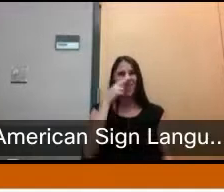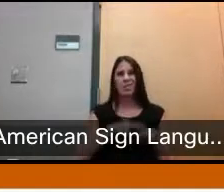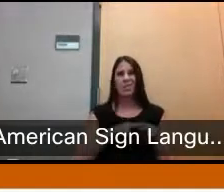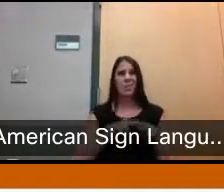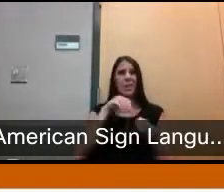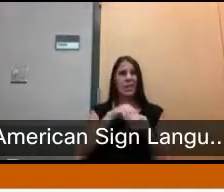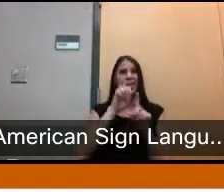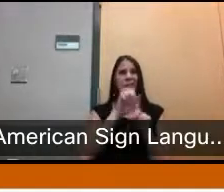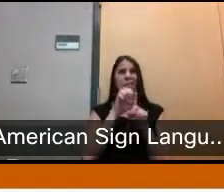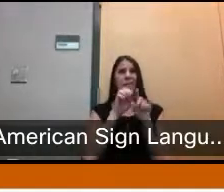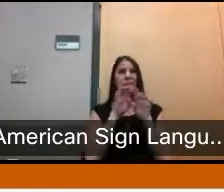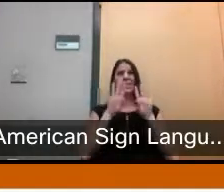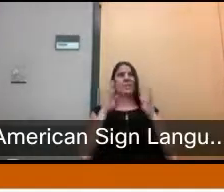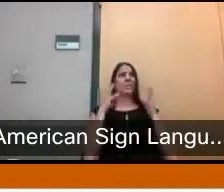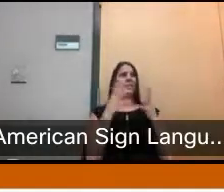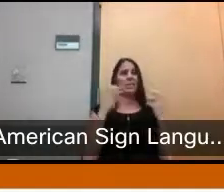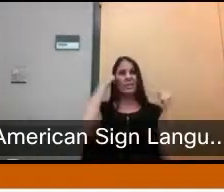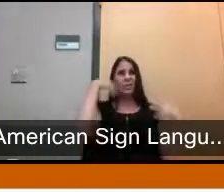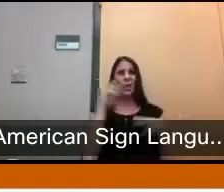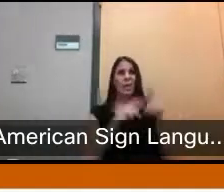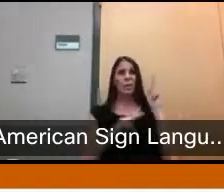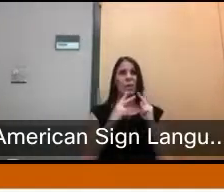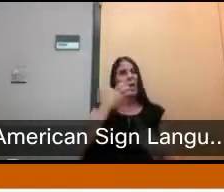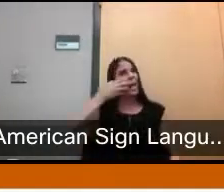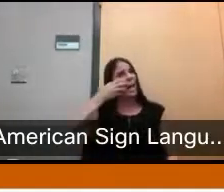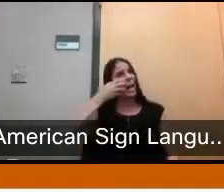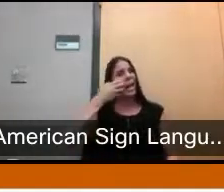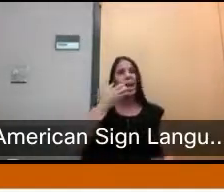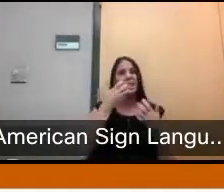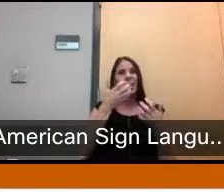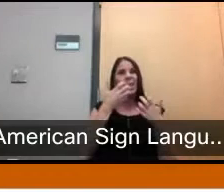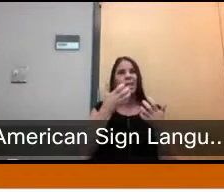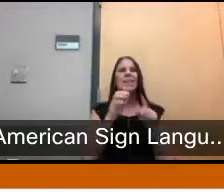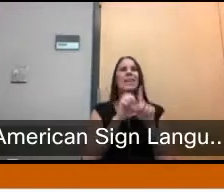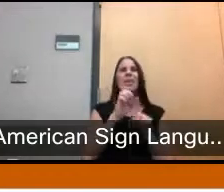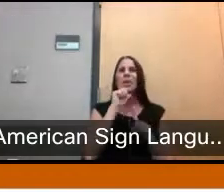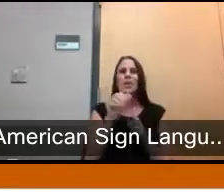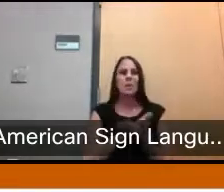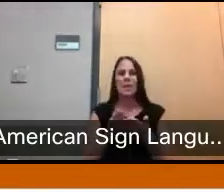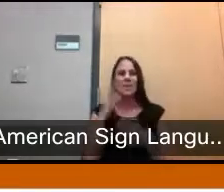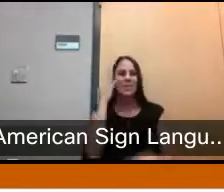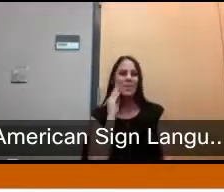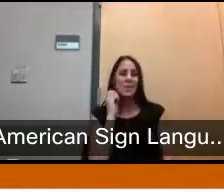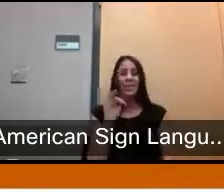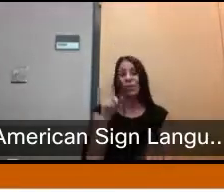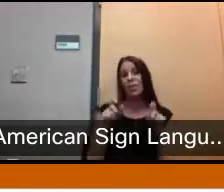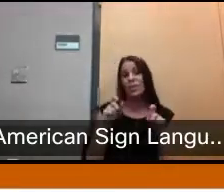of sweaty other people yelling on their cell phones. Like an elevator is not a pleasant experience. If you test these on campus, the ones on the